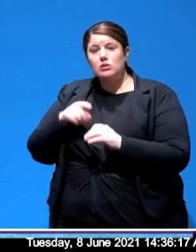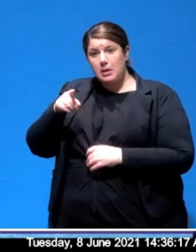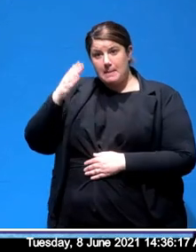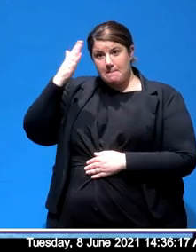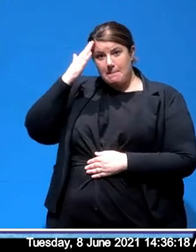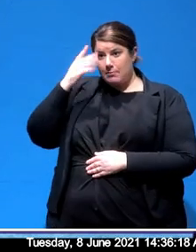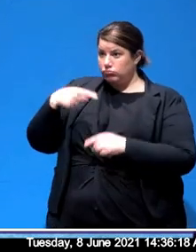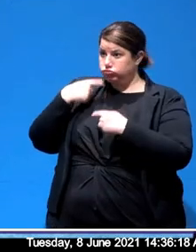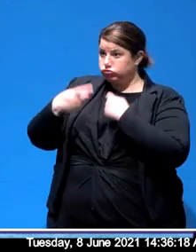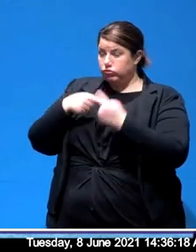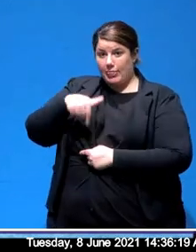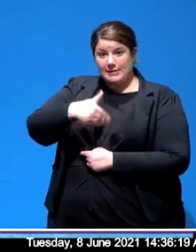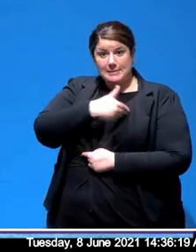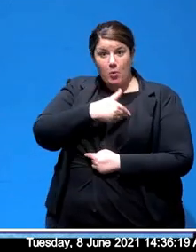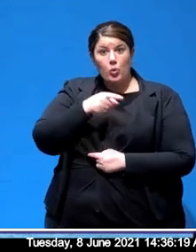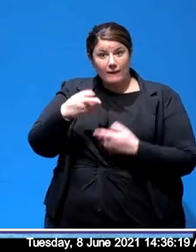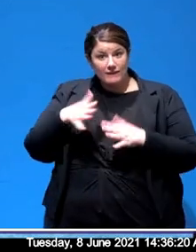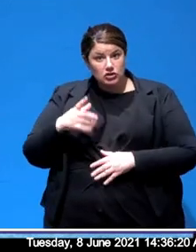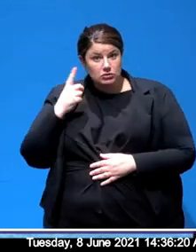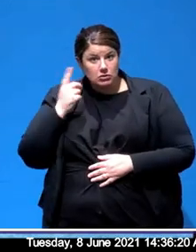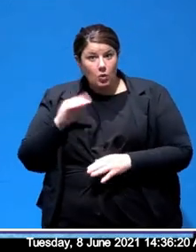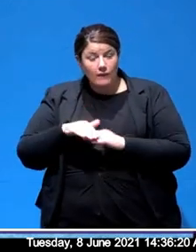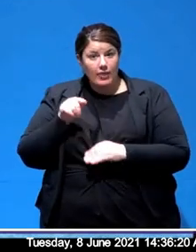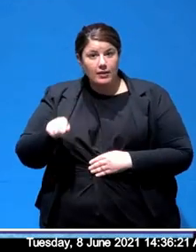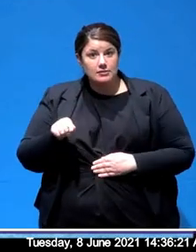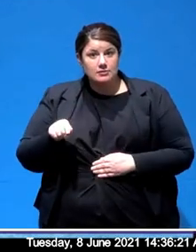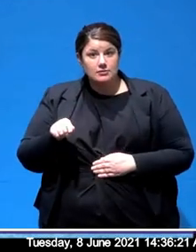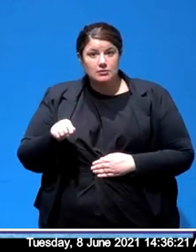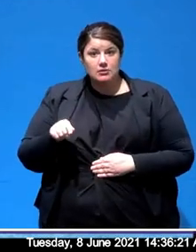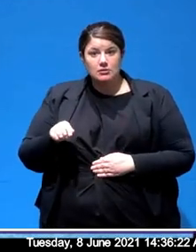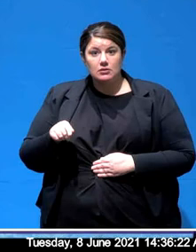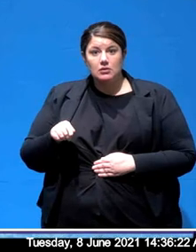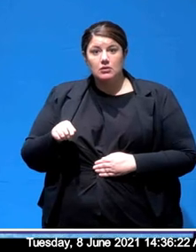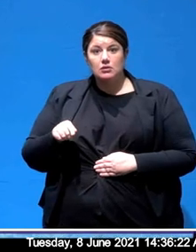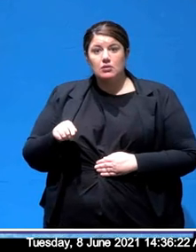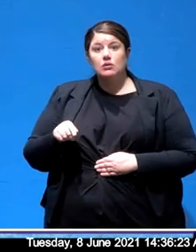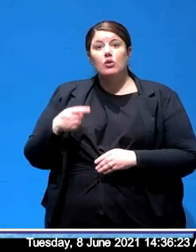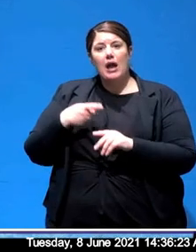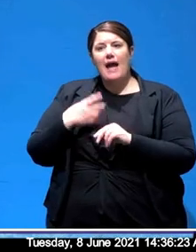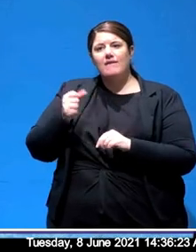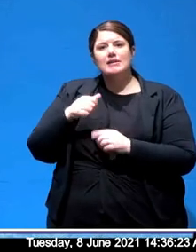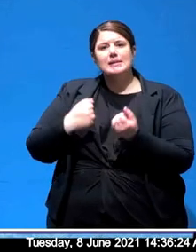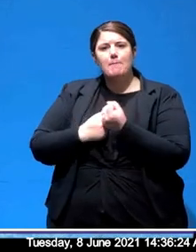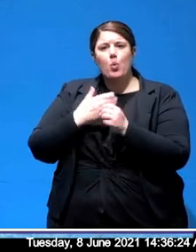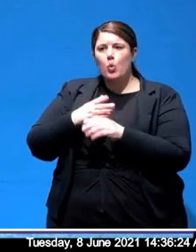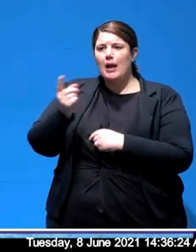about the arrangements that were made for ABM to provide support to Daniel? Yes.